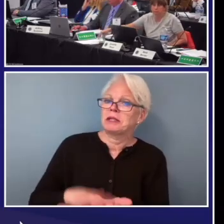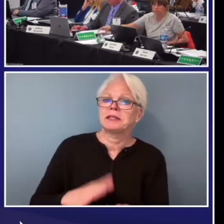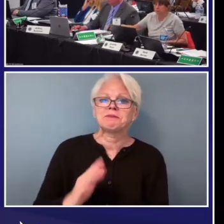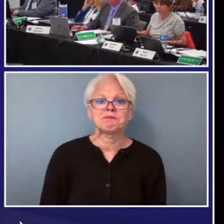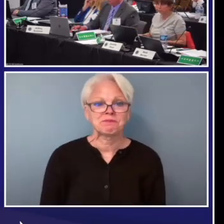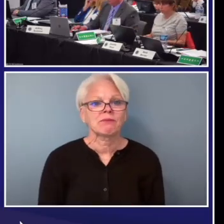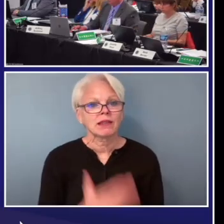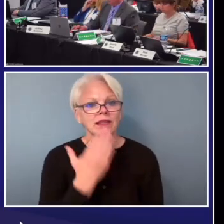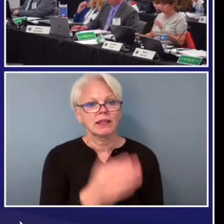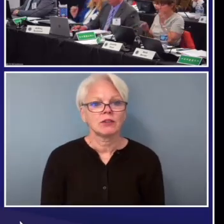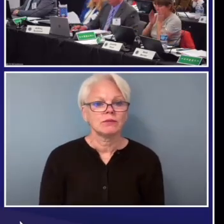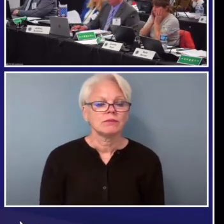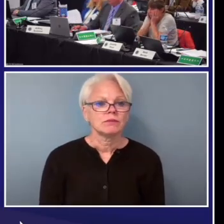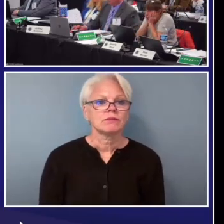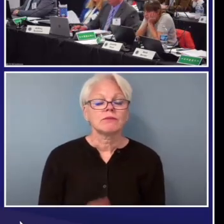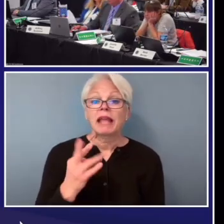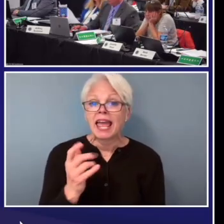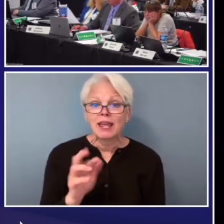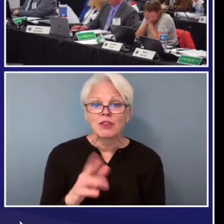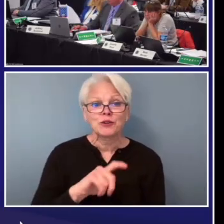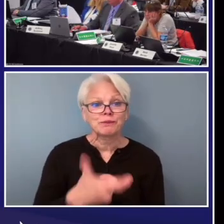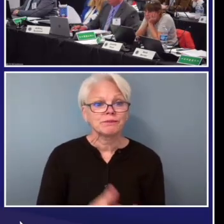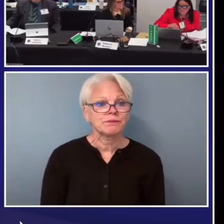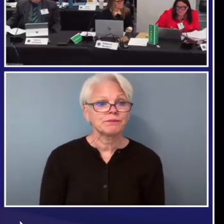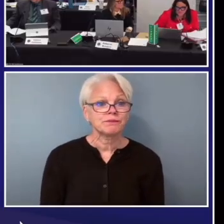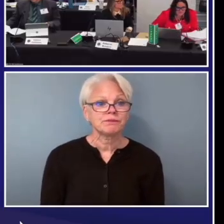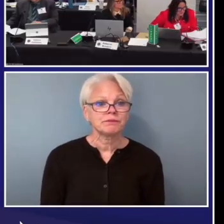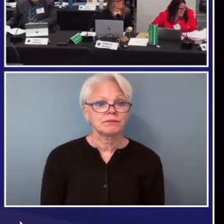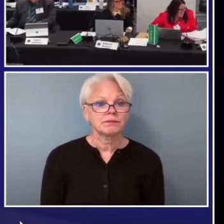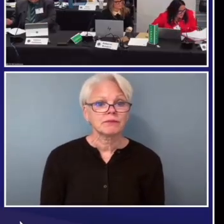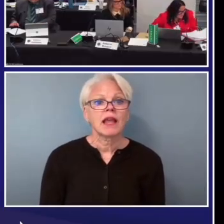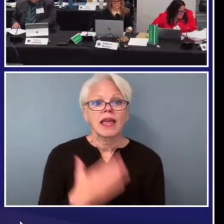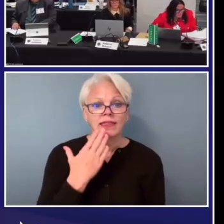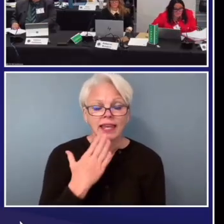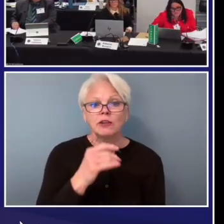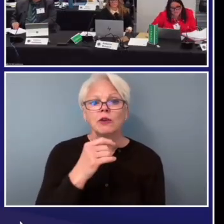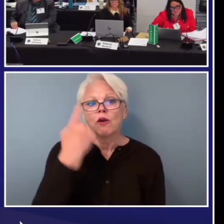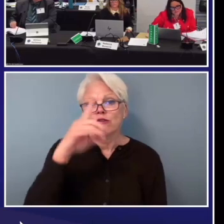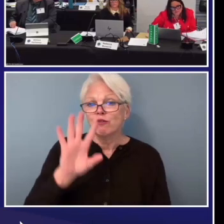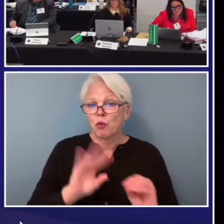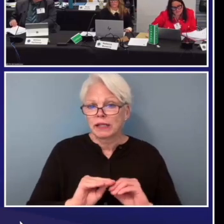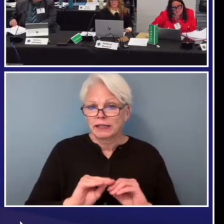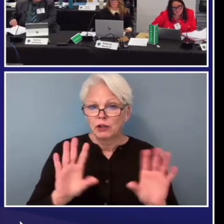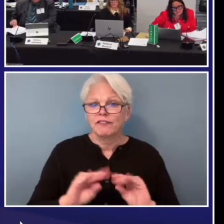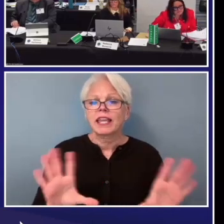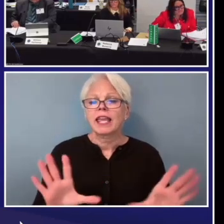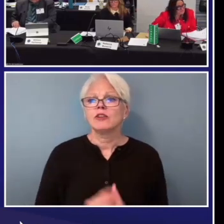Thank you. Heather, I'm going to go back to you. Thank you. So just for clarification, is there